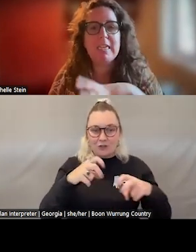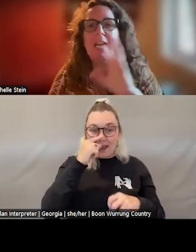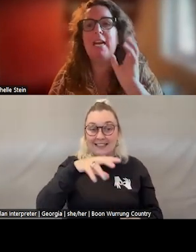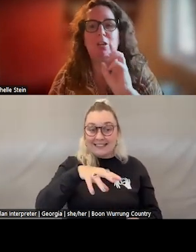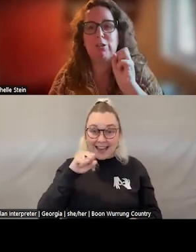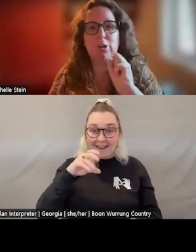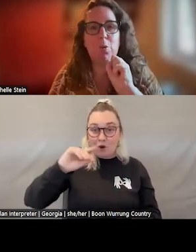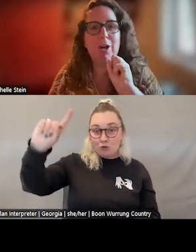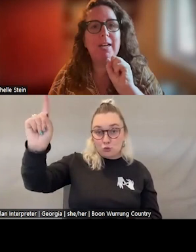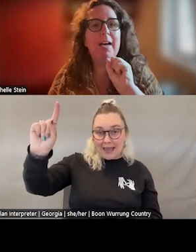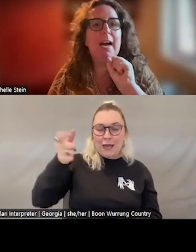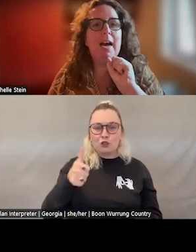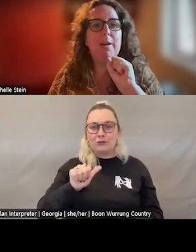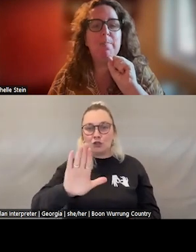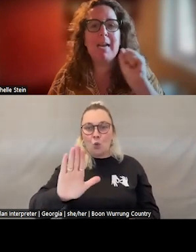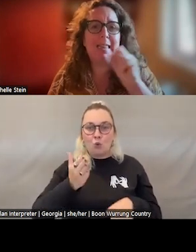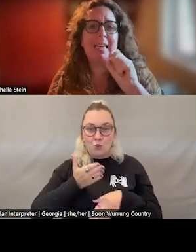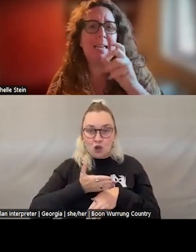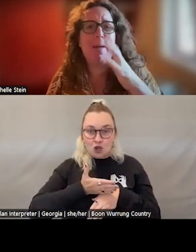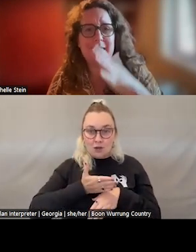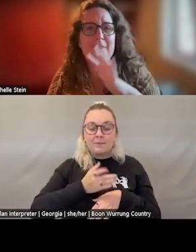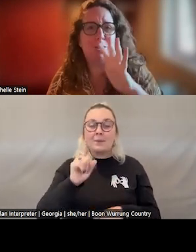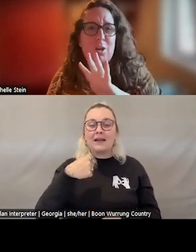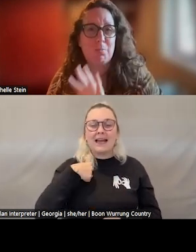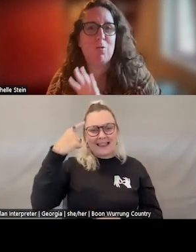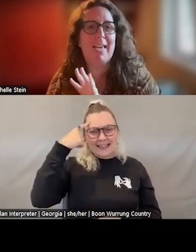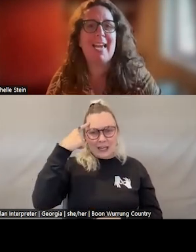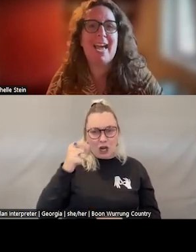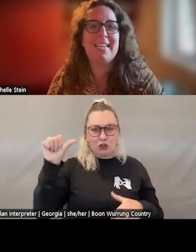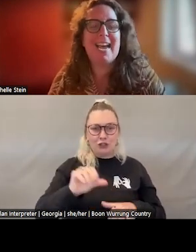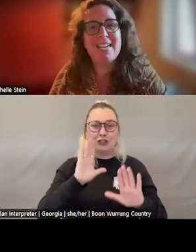today and using your work. Matt, I will stop talking and had